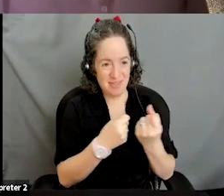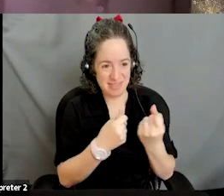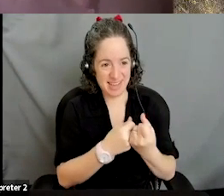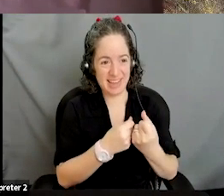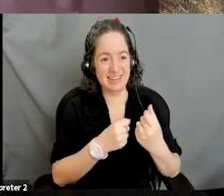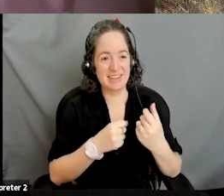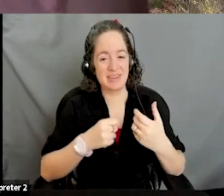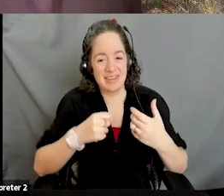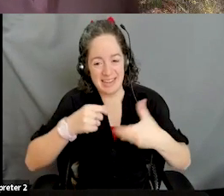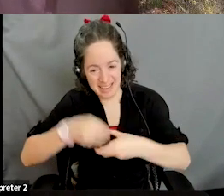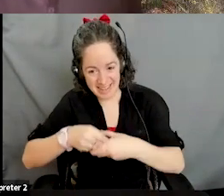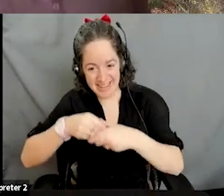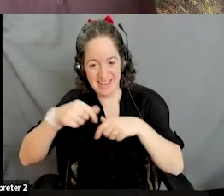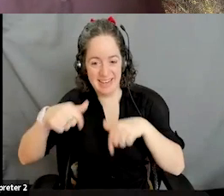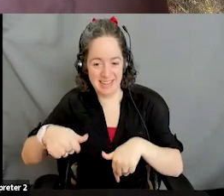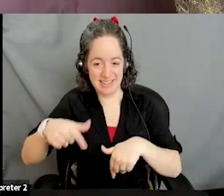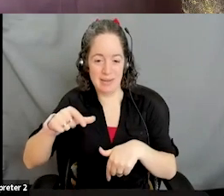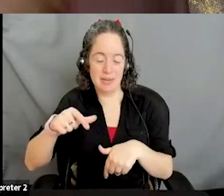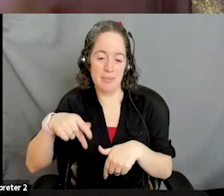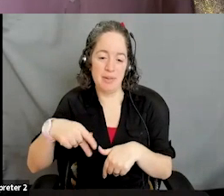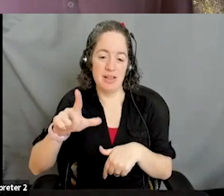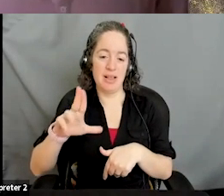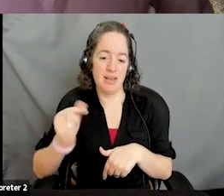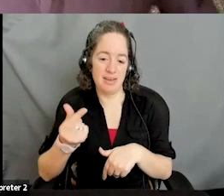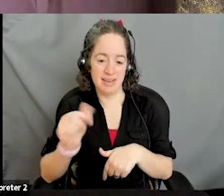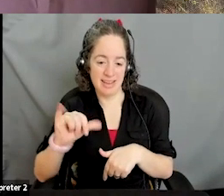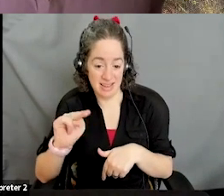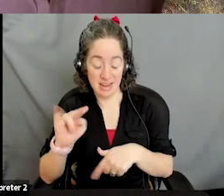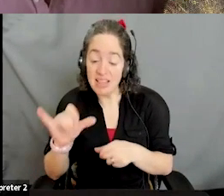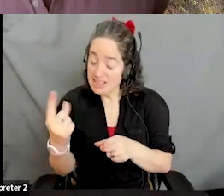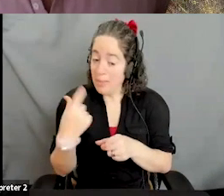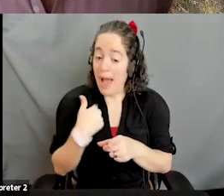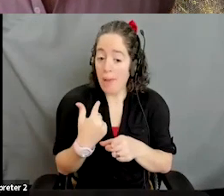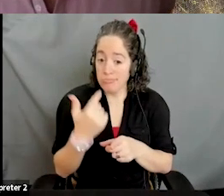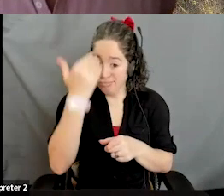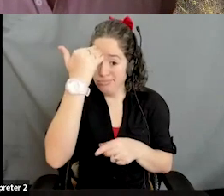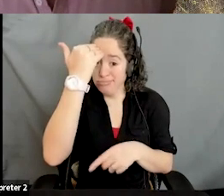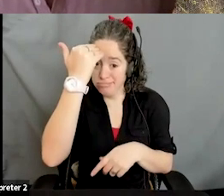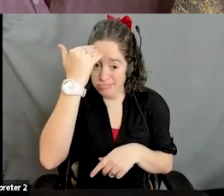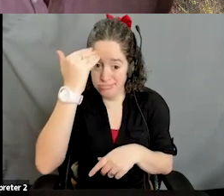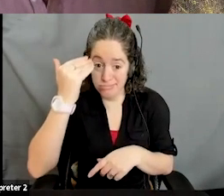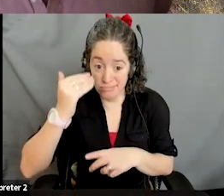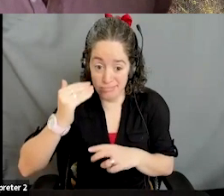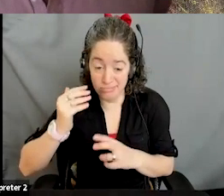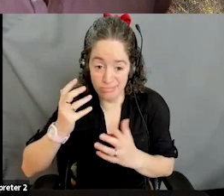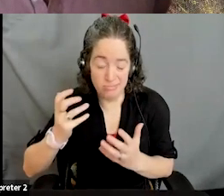is absolutely something that is on my radar. That was one label specifically was something that [?]